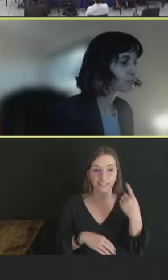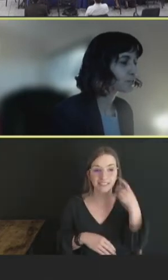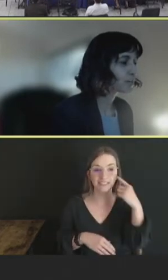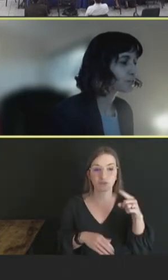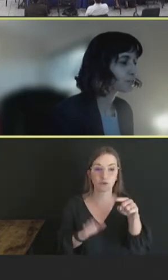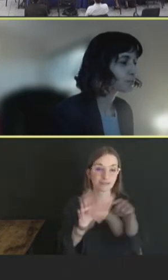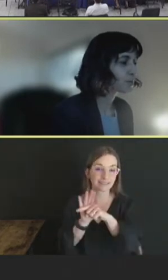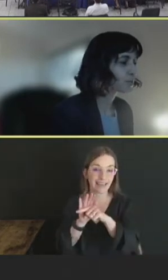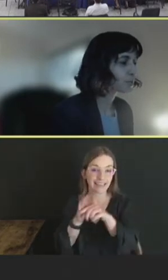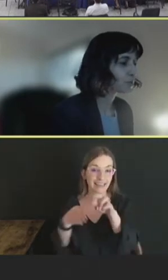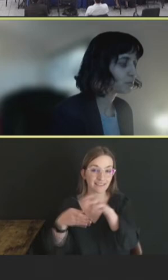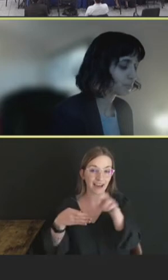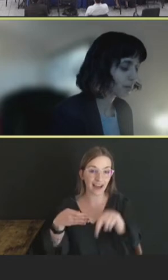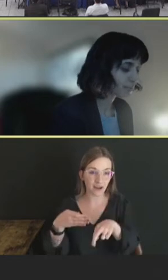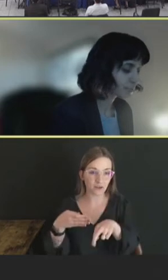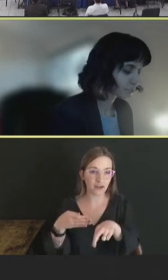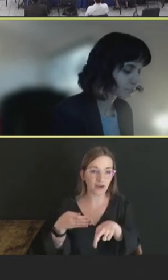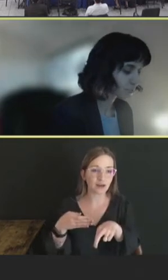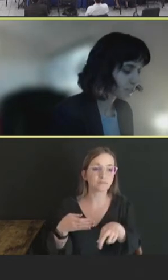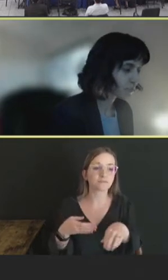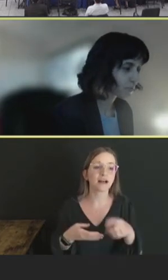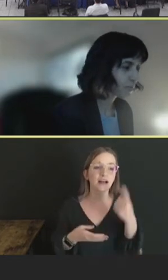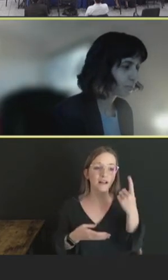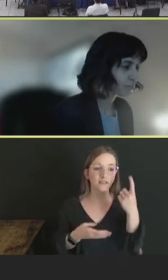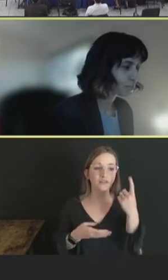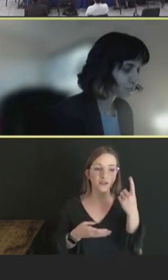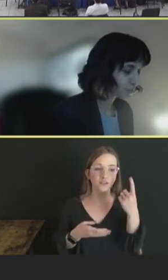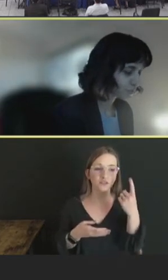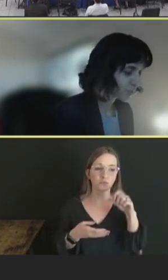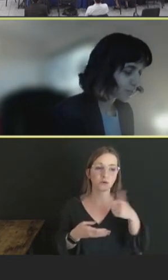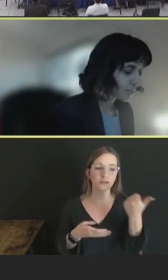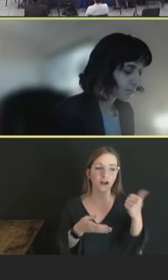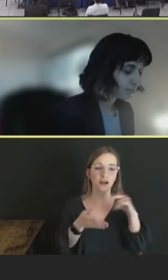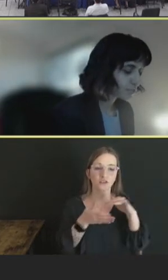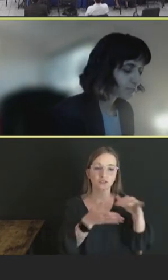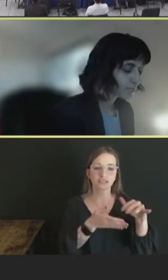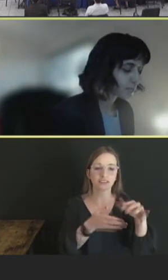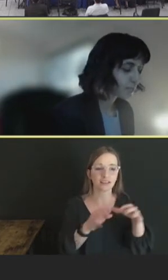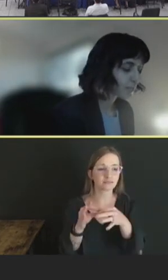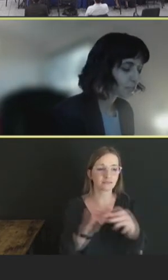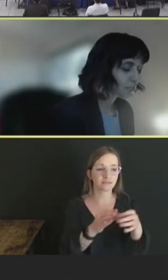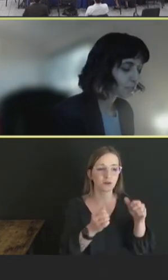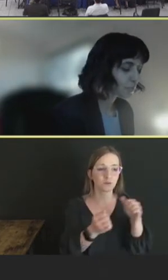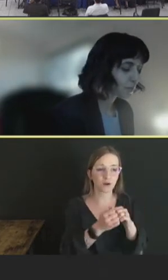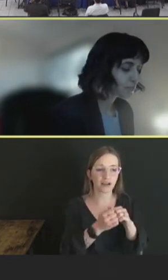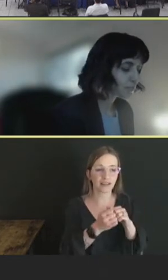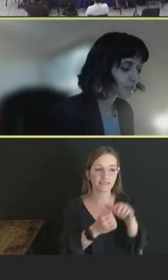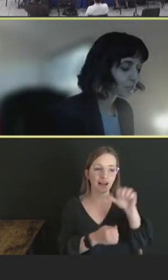association between aluminum and autism spectrum disorders. This was an ecological comparison of